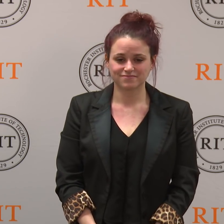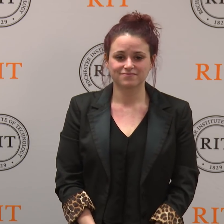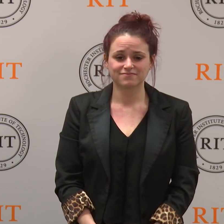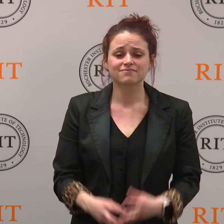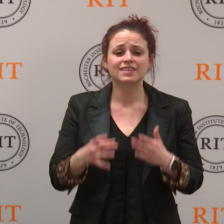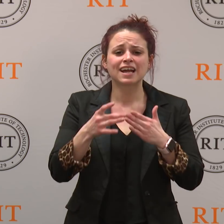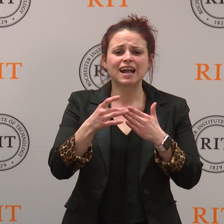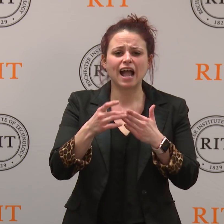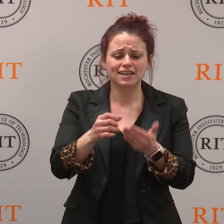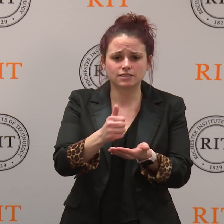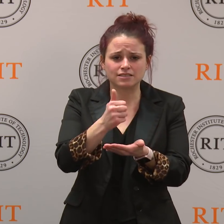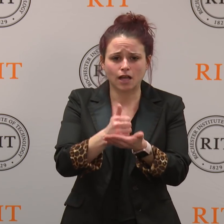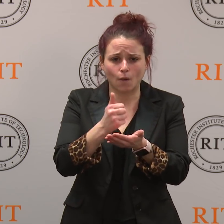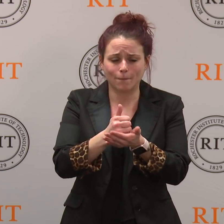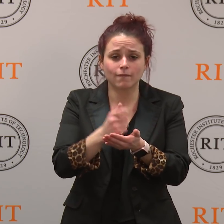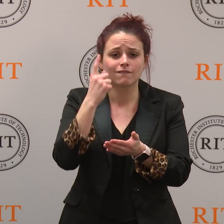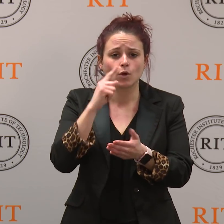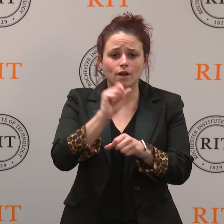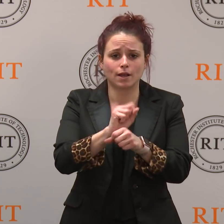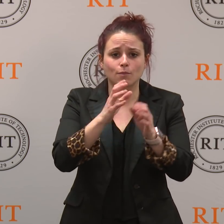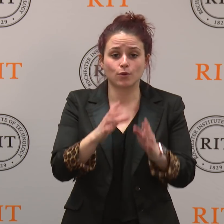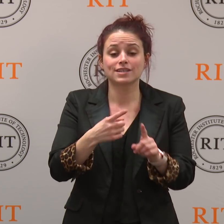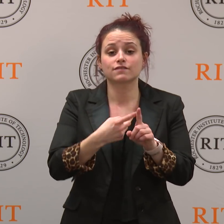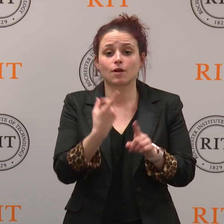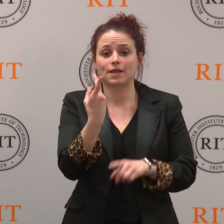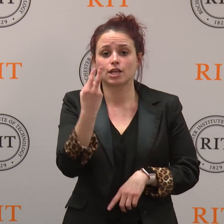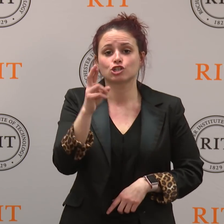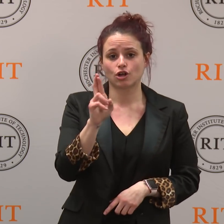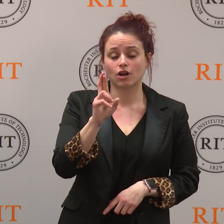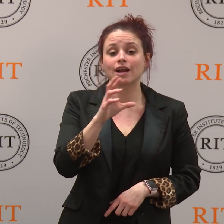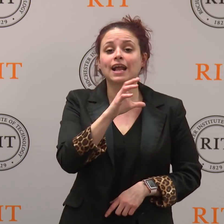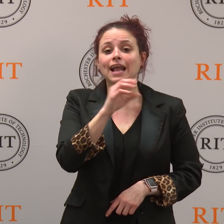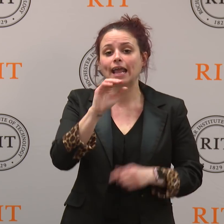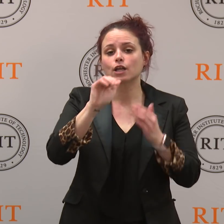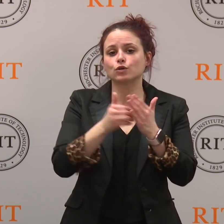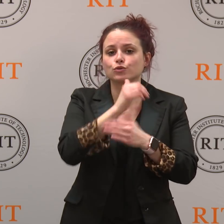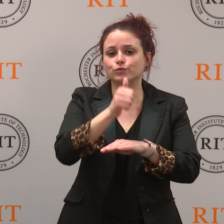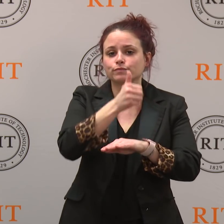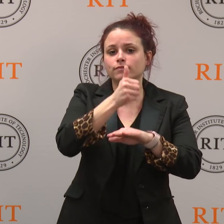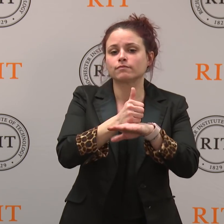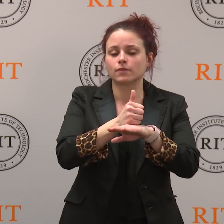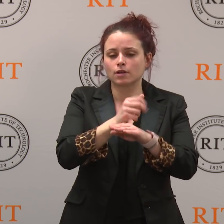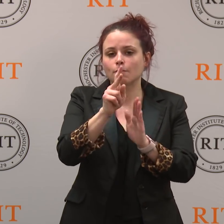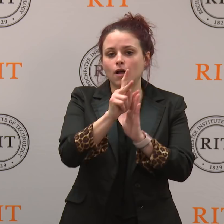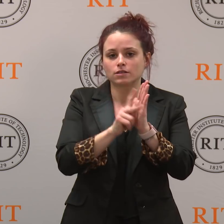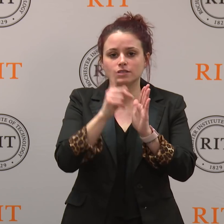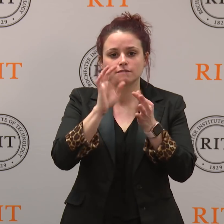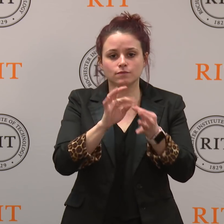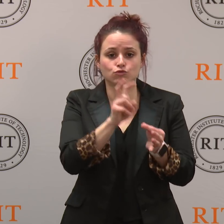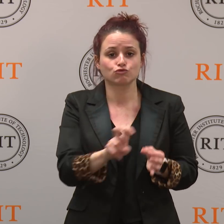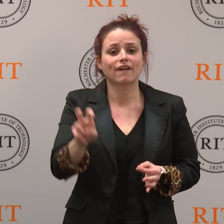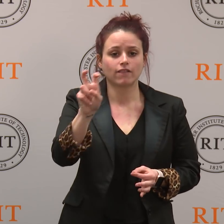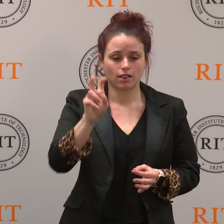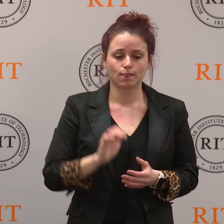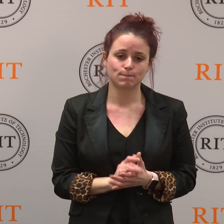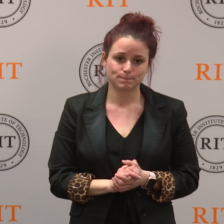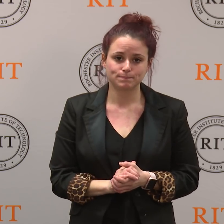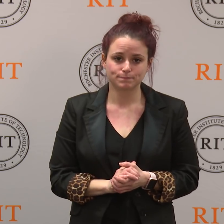Guidance for employees from HR and new travel policy